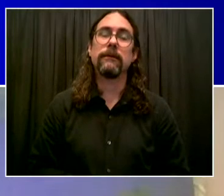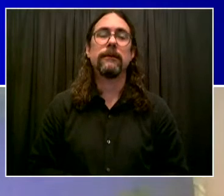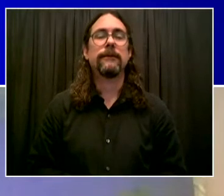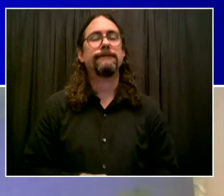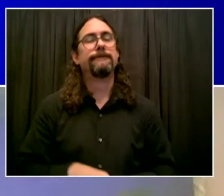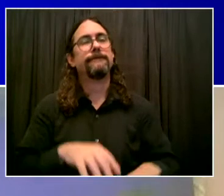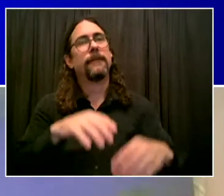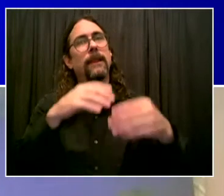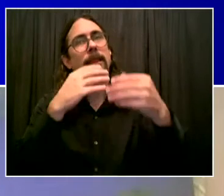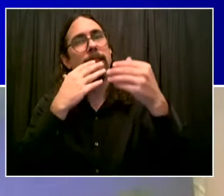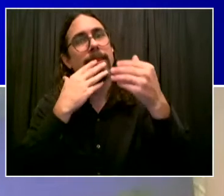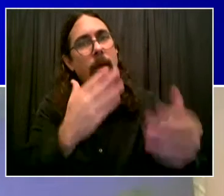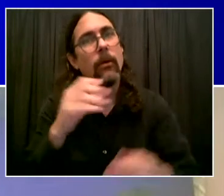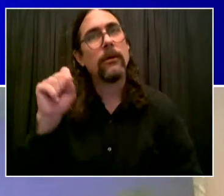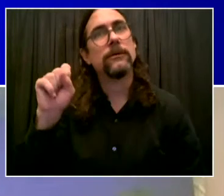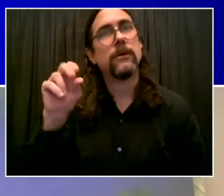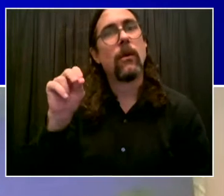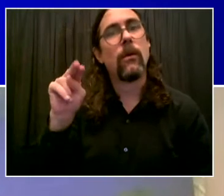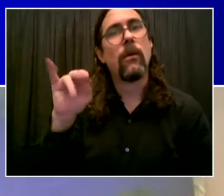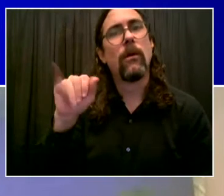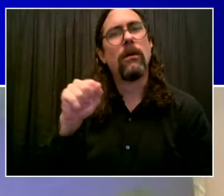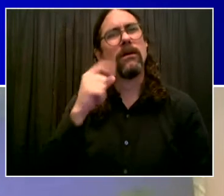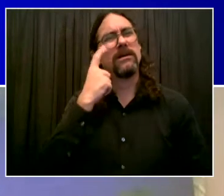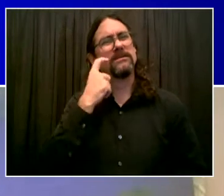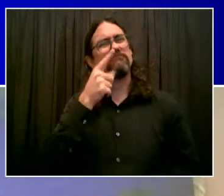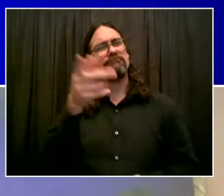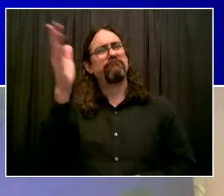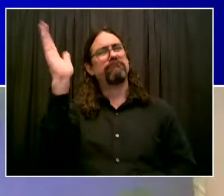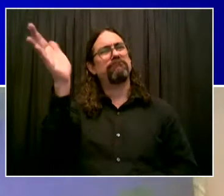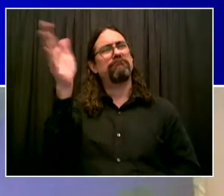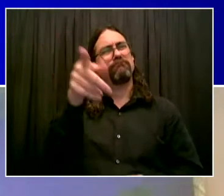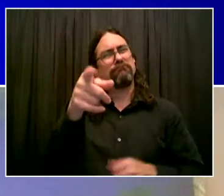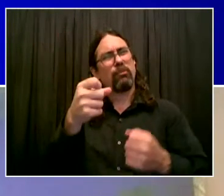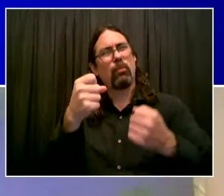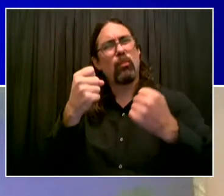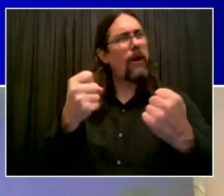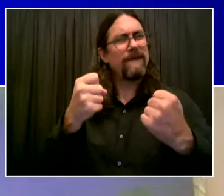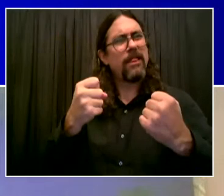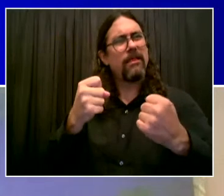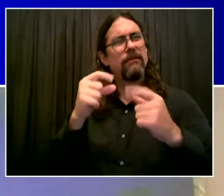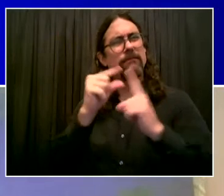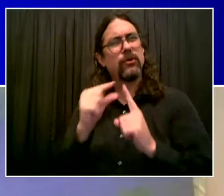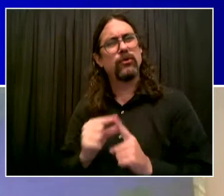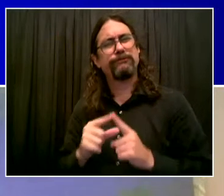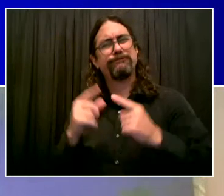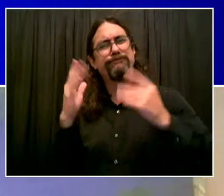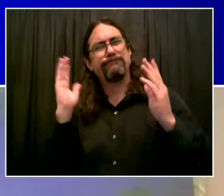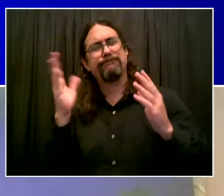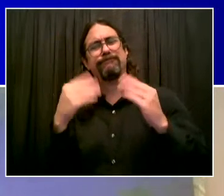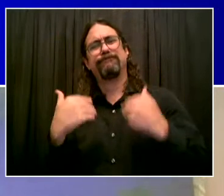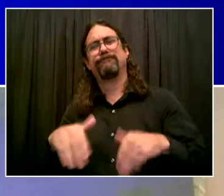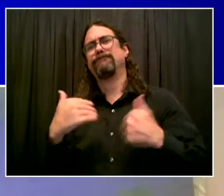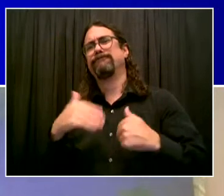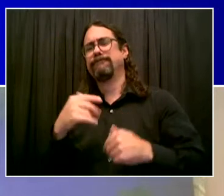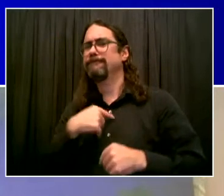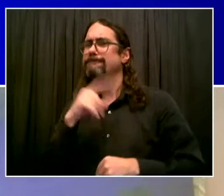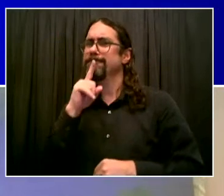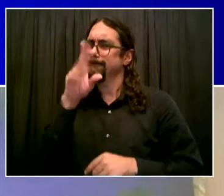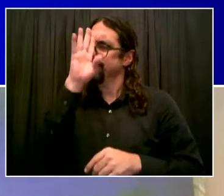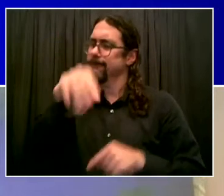THANK YOU SO MUCH, SONIA . I APPRECIATE THE